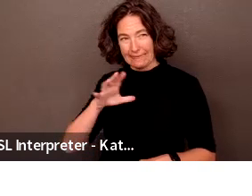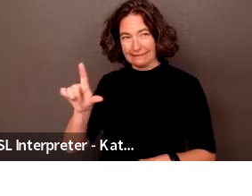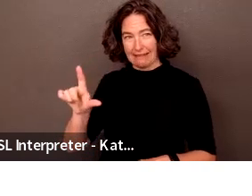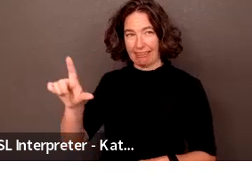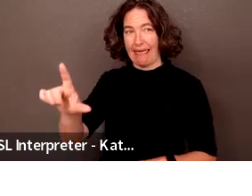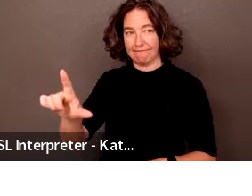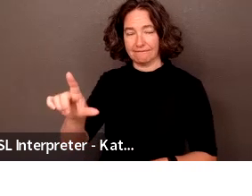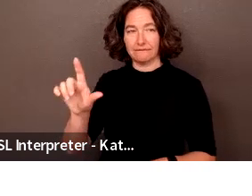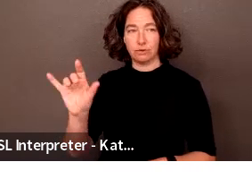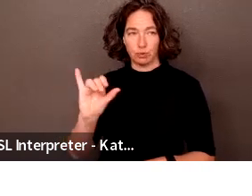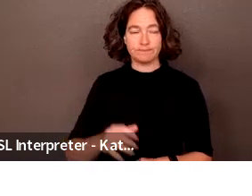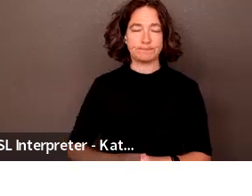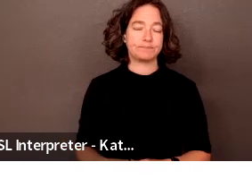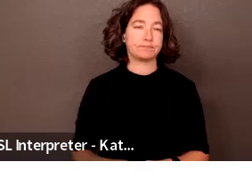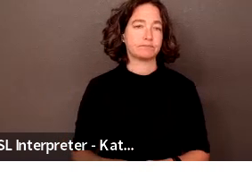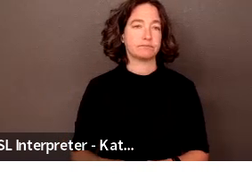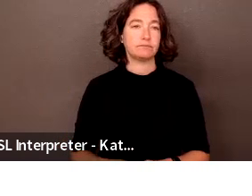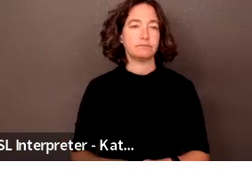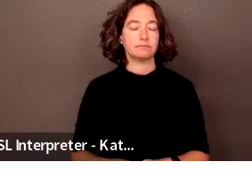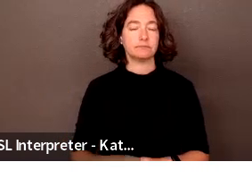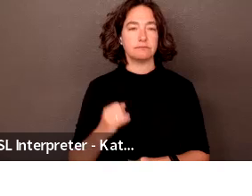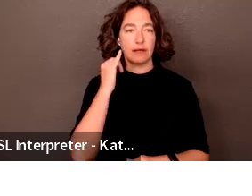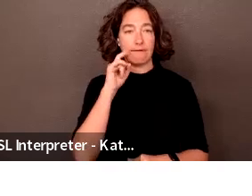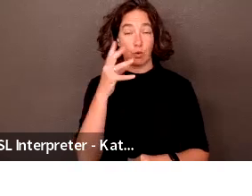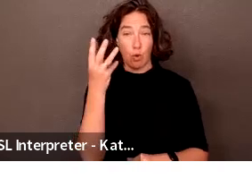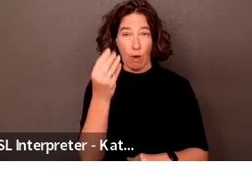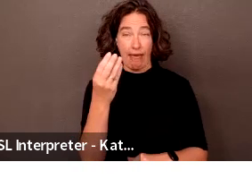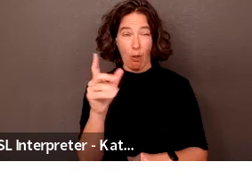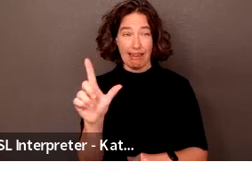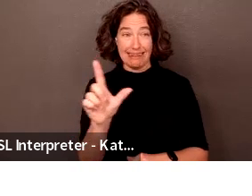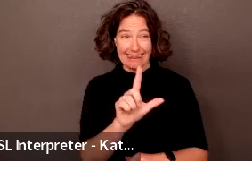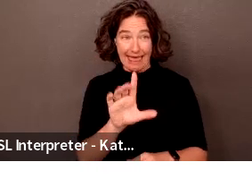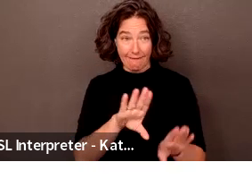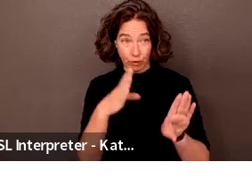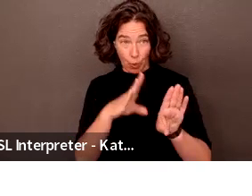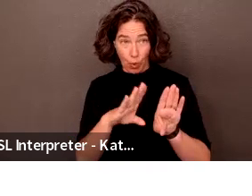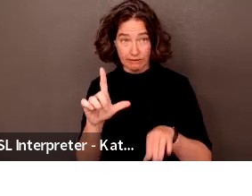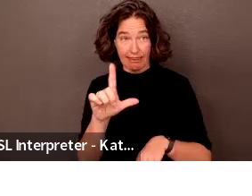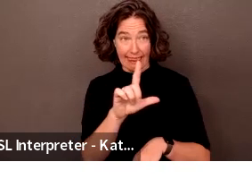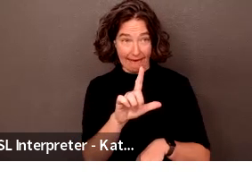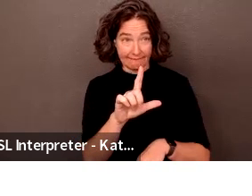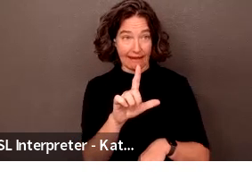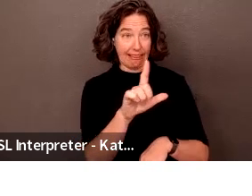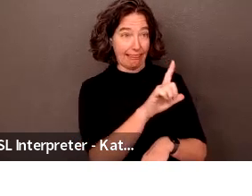right again. And then there's the women's restroom, if you going -- women's rest room on the left